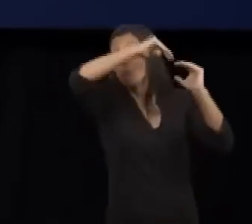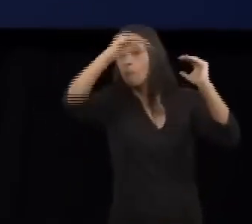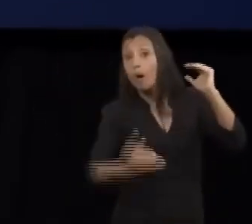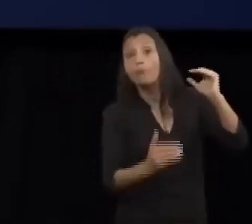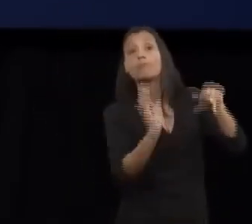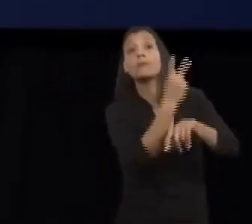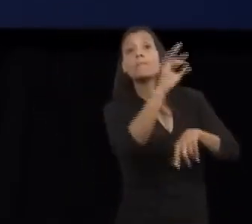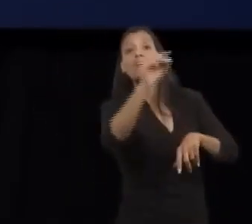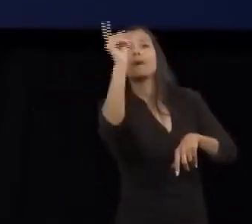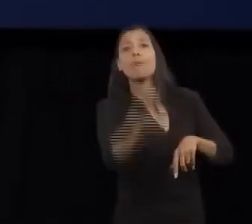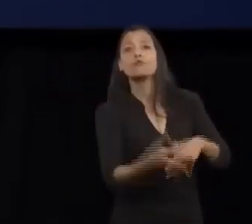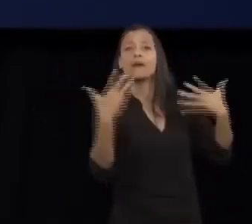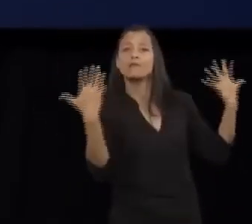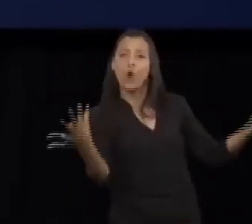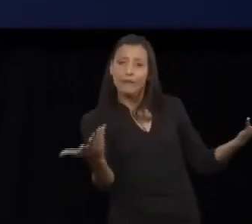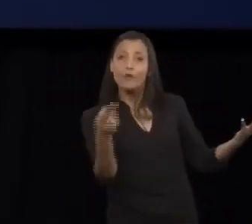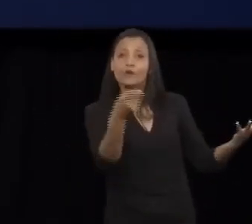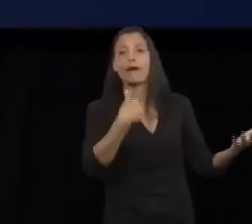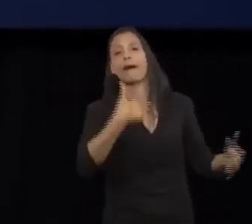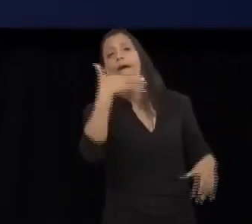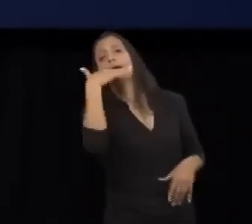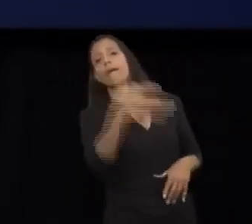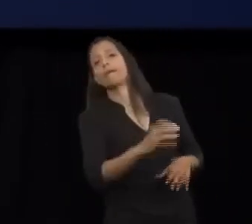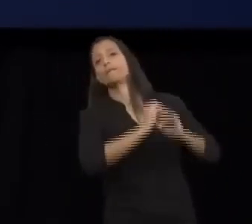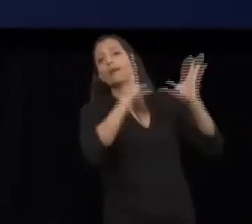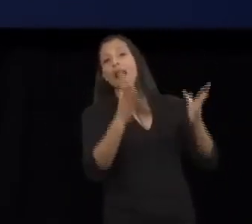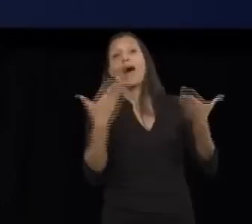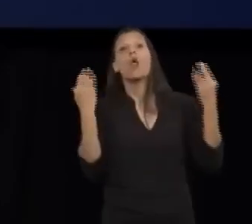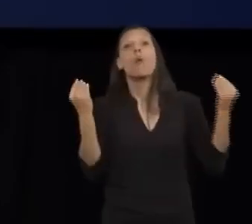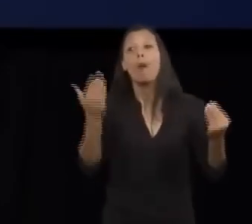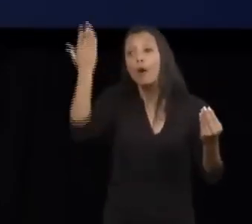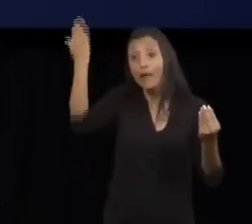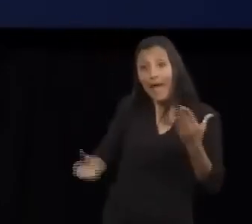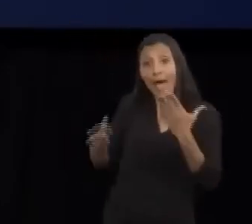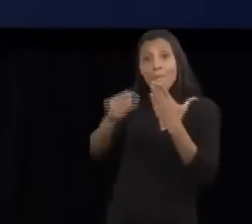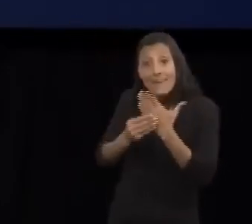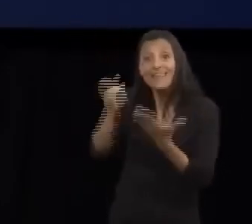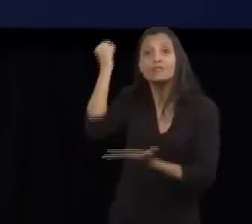Now it is understood why Mr. Toto Caputo is the best Minister of Economy in the world.